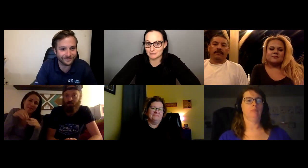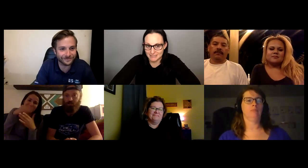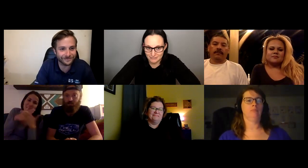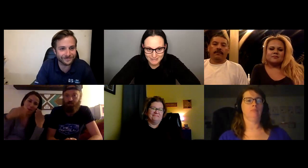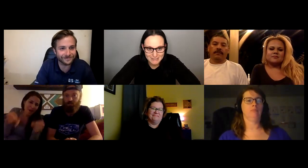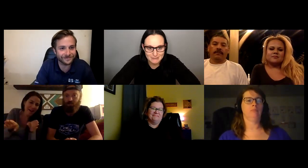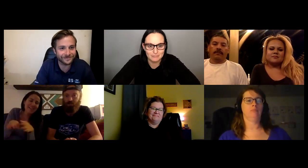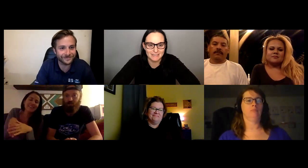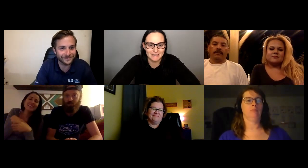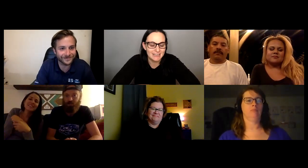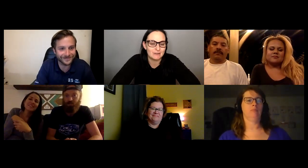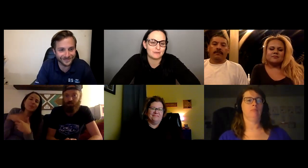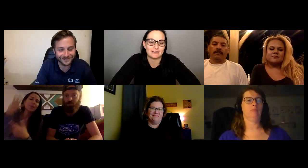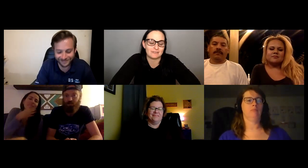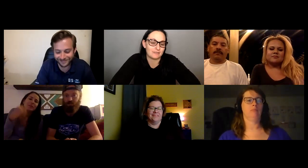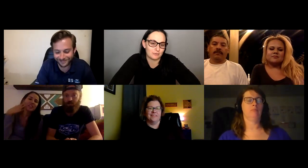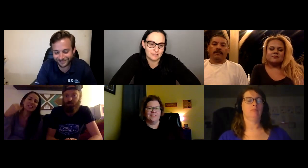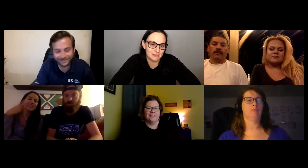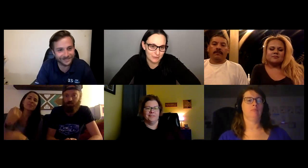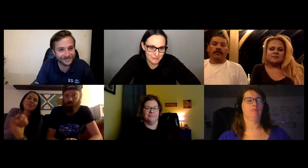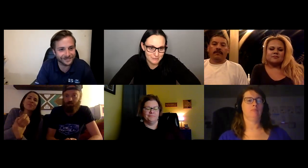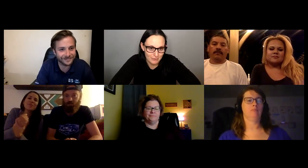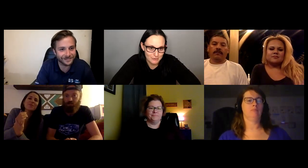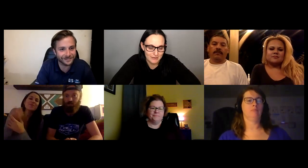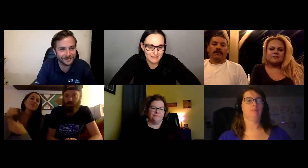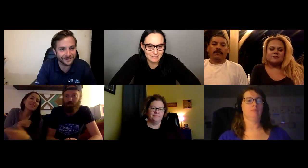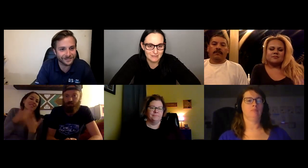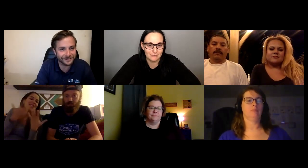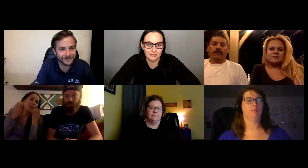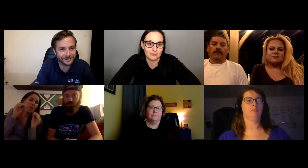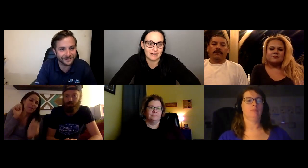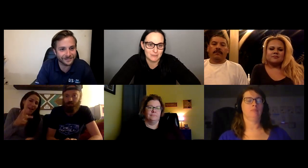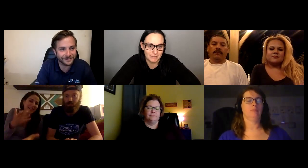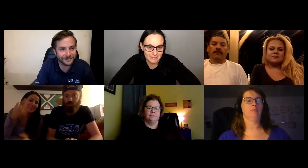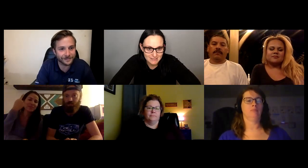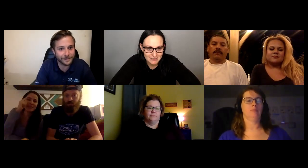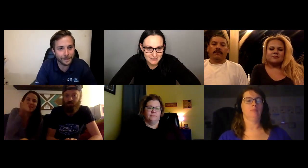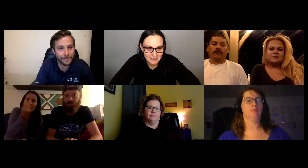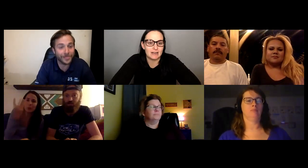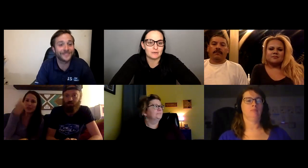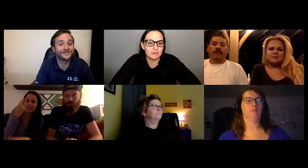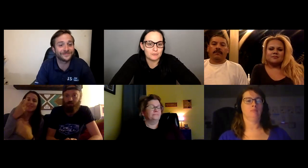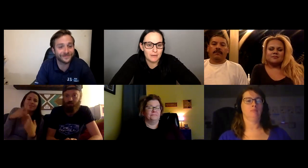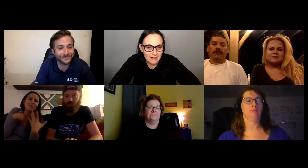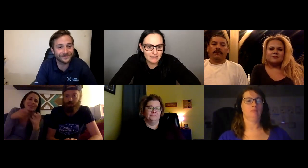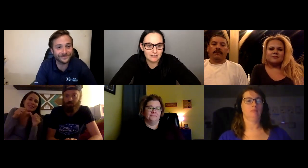big difference but we have we're similar in most ways